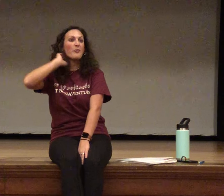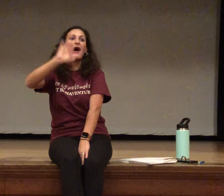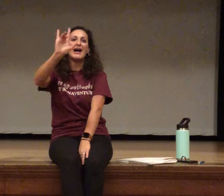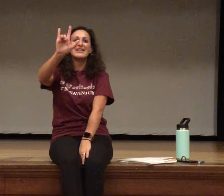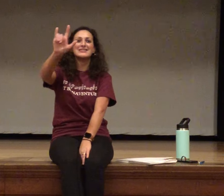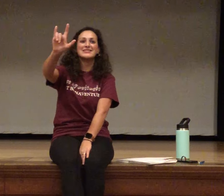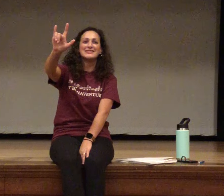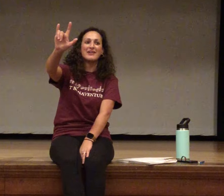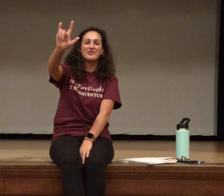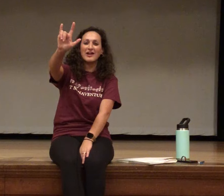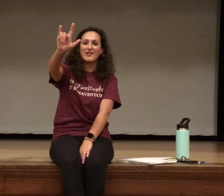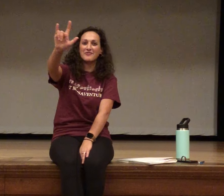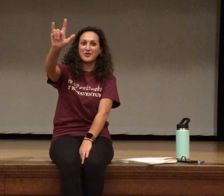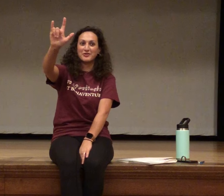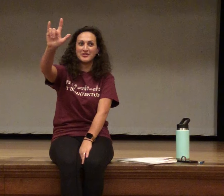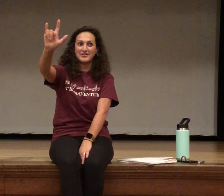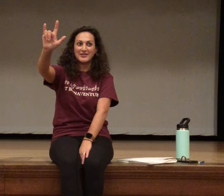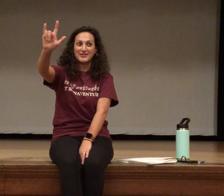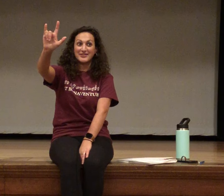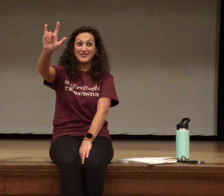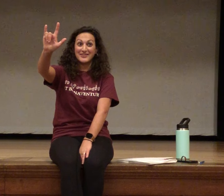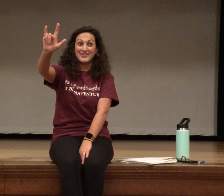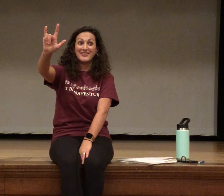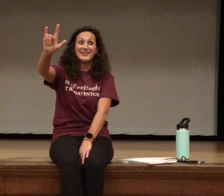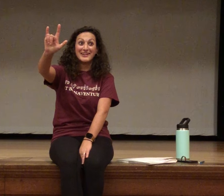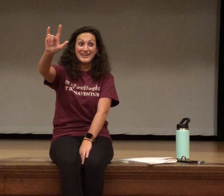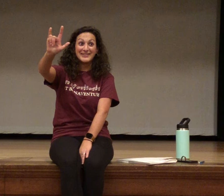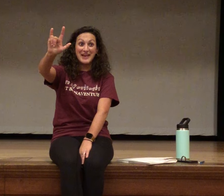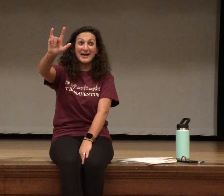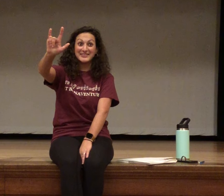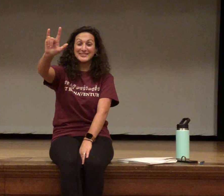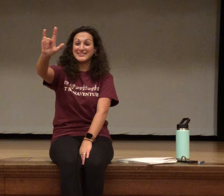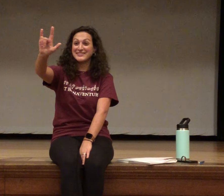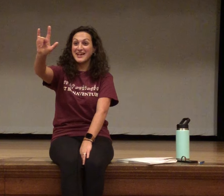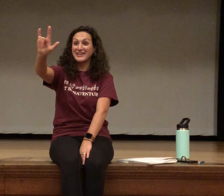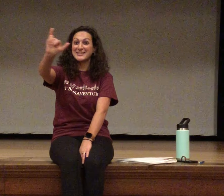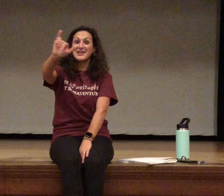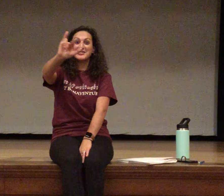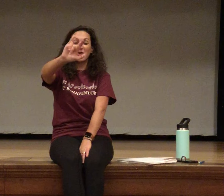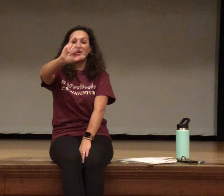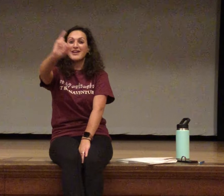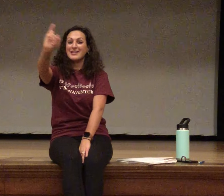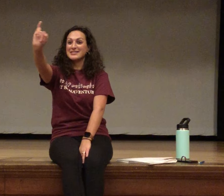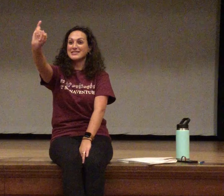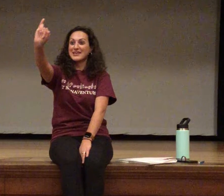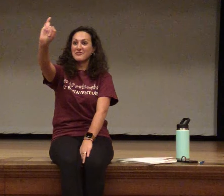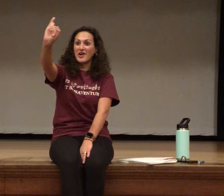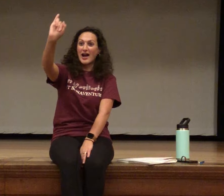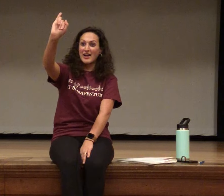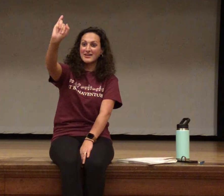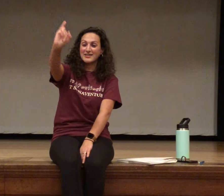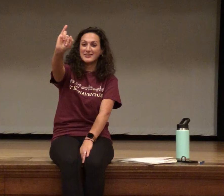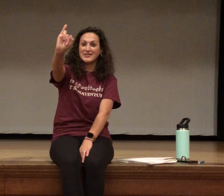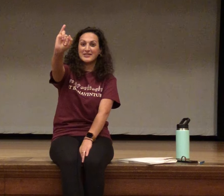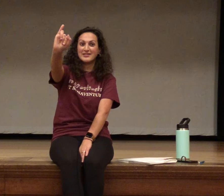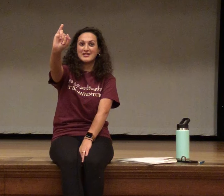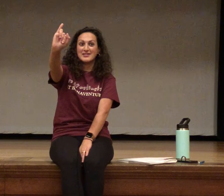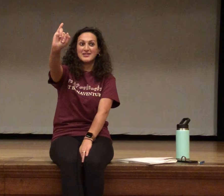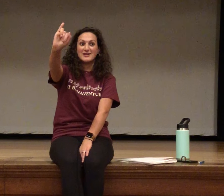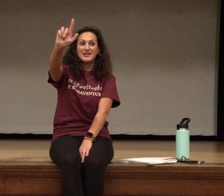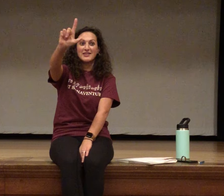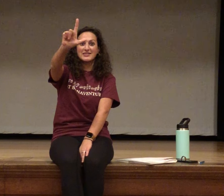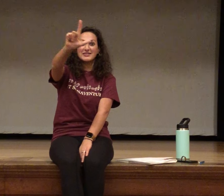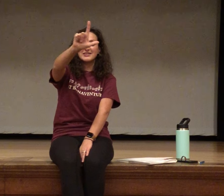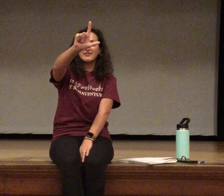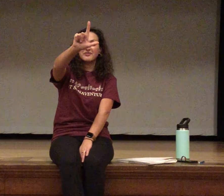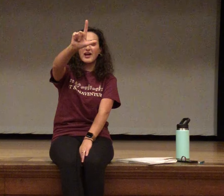know why this is the sign for I love you yes yes so this is the sign for I this is the sign